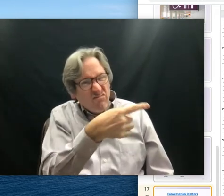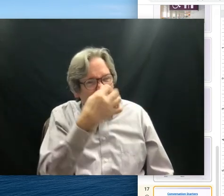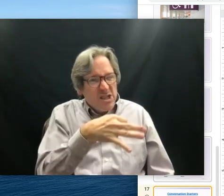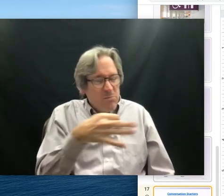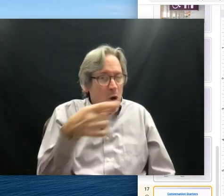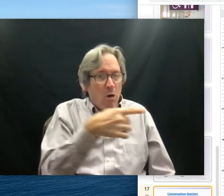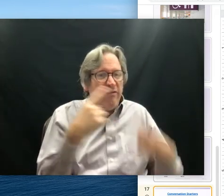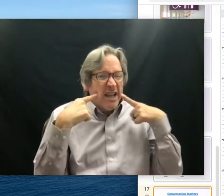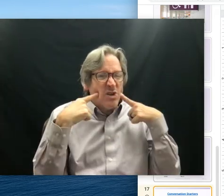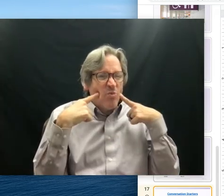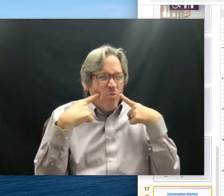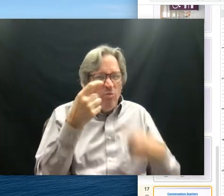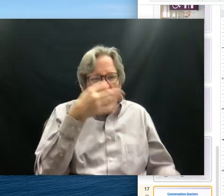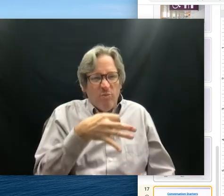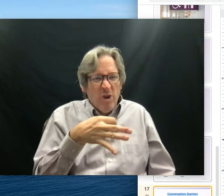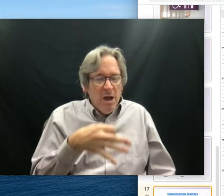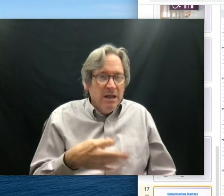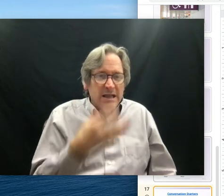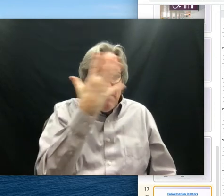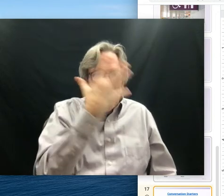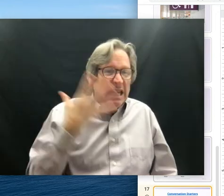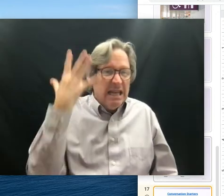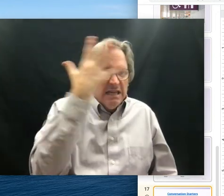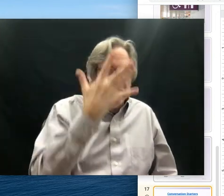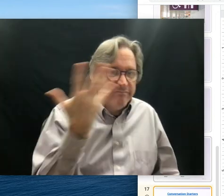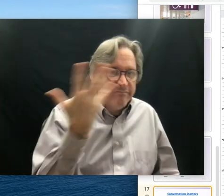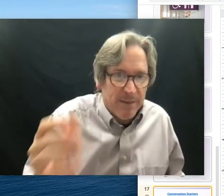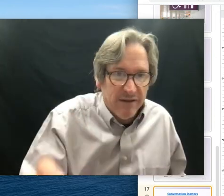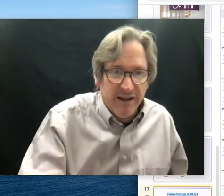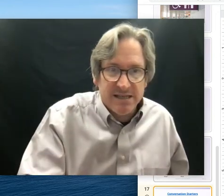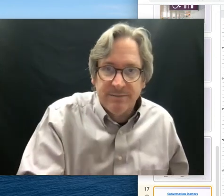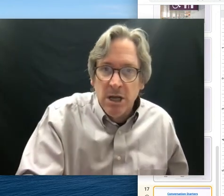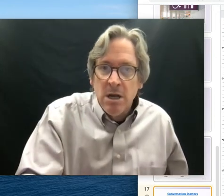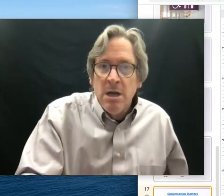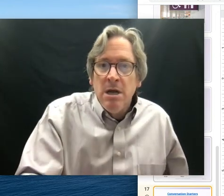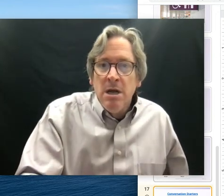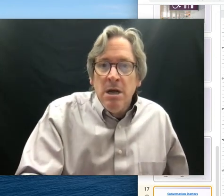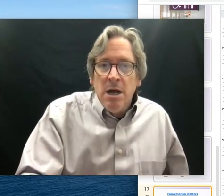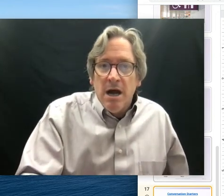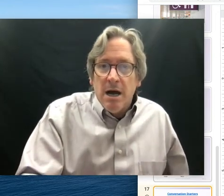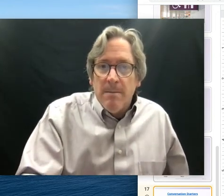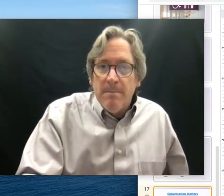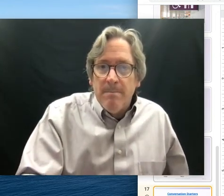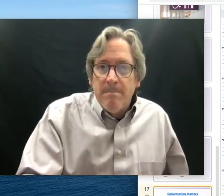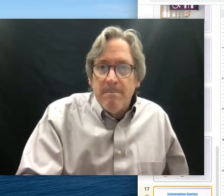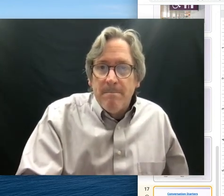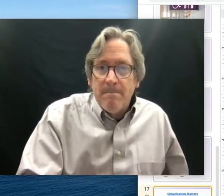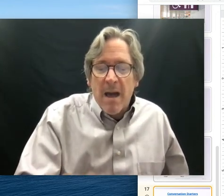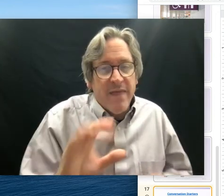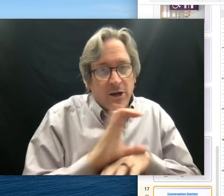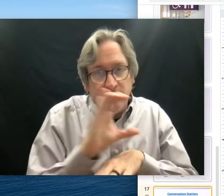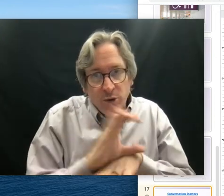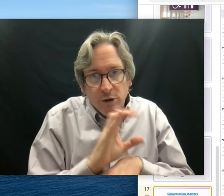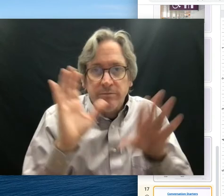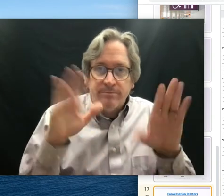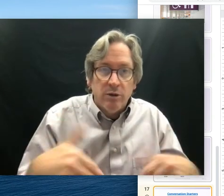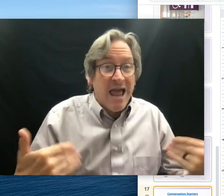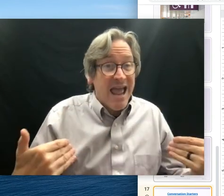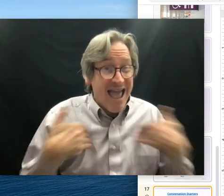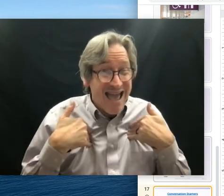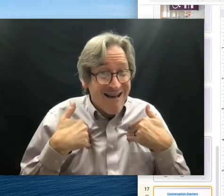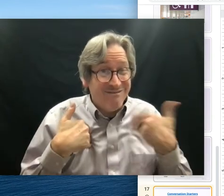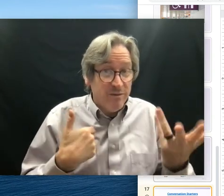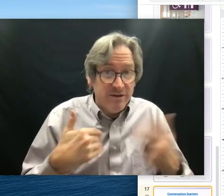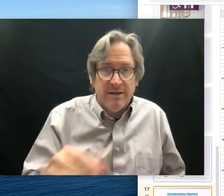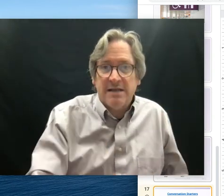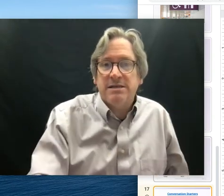like small face lemony lemony face um and then computer have we've done that sign